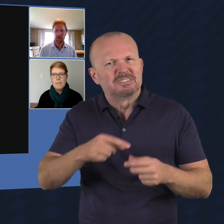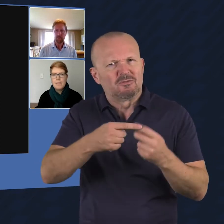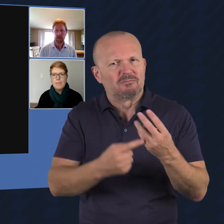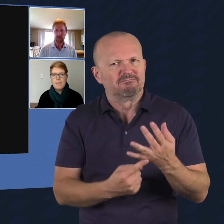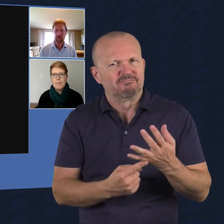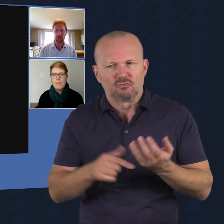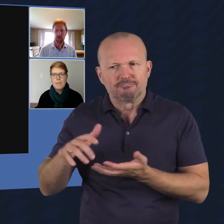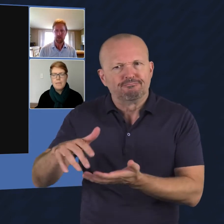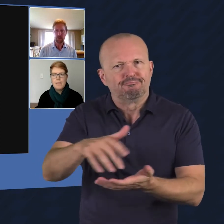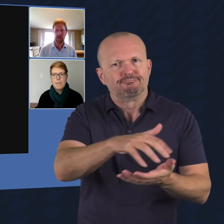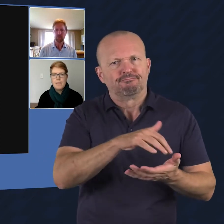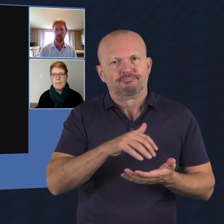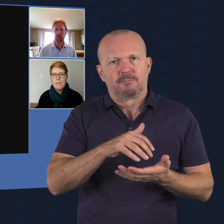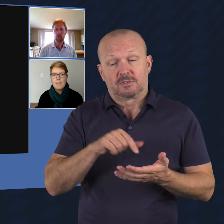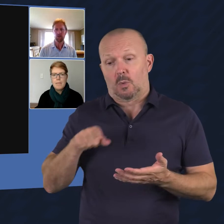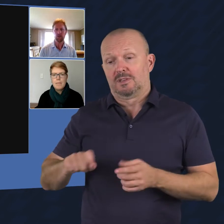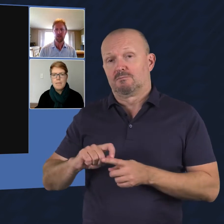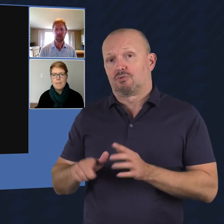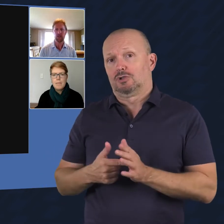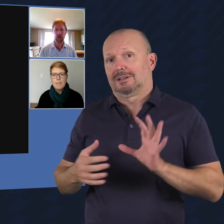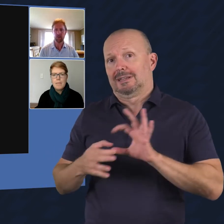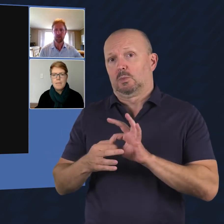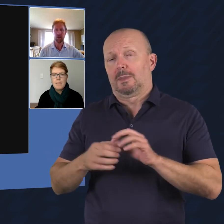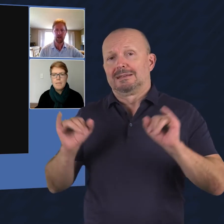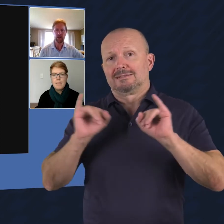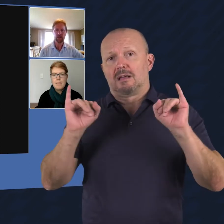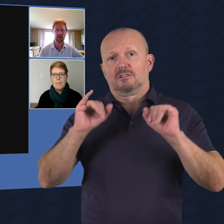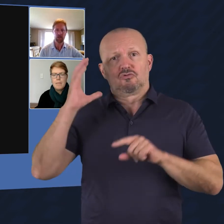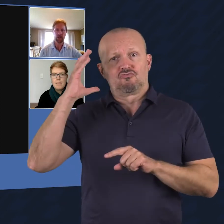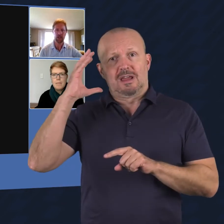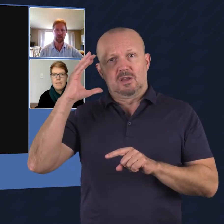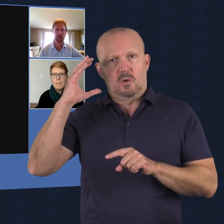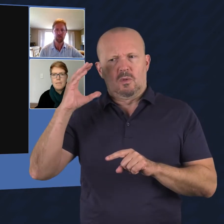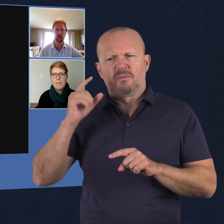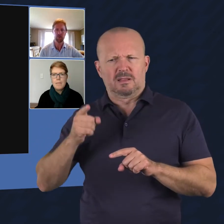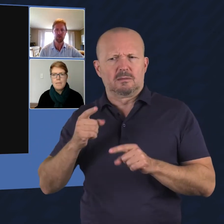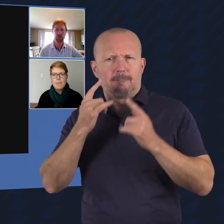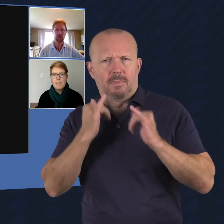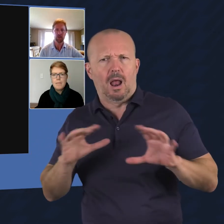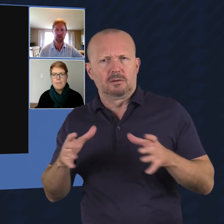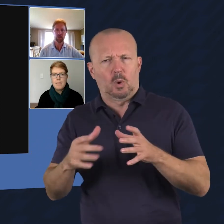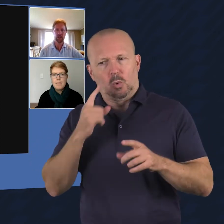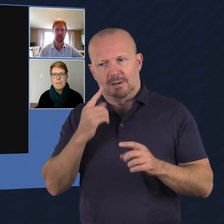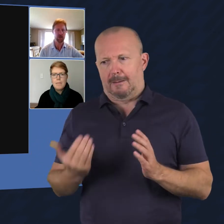This paper concerns the Disasteradio project, a recent pilot, looking at contemporary popular music created